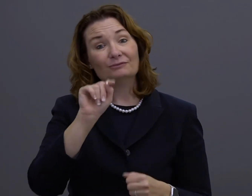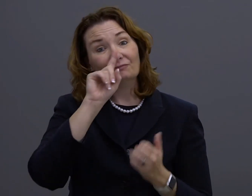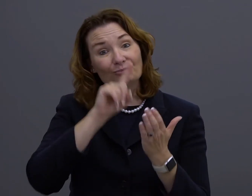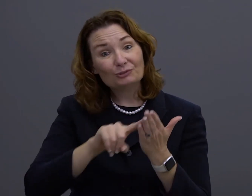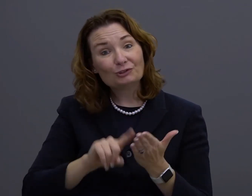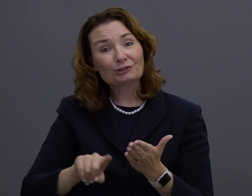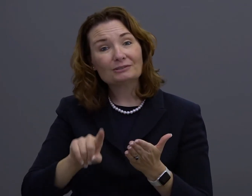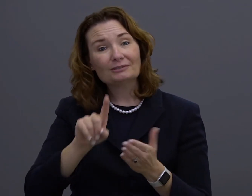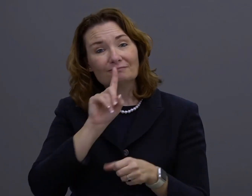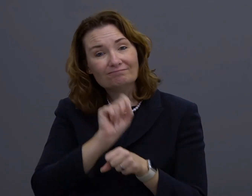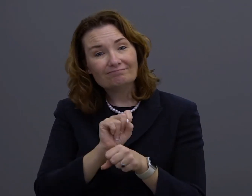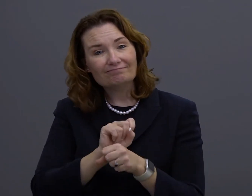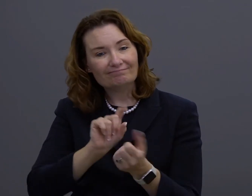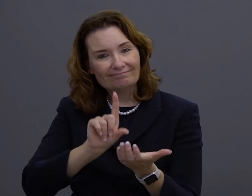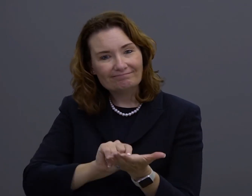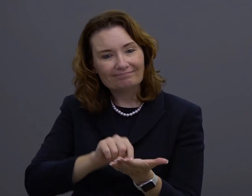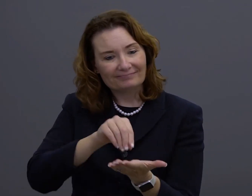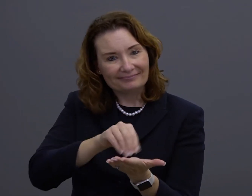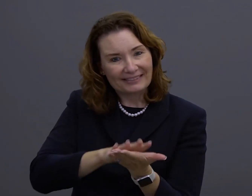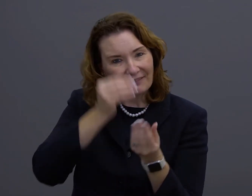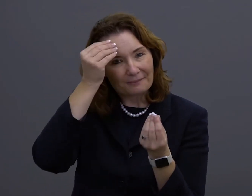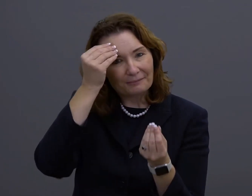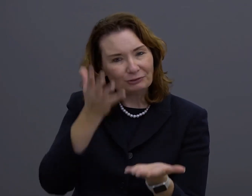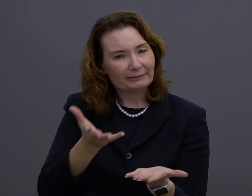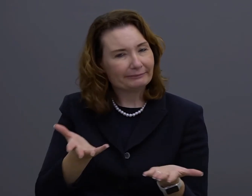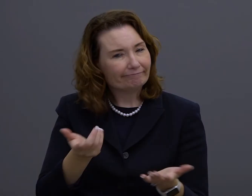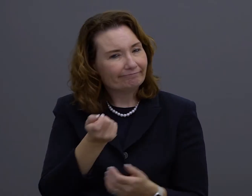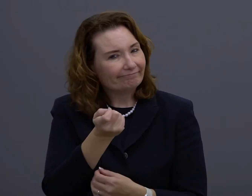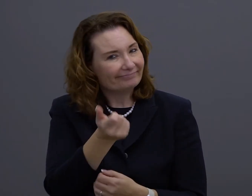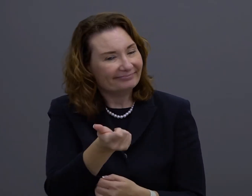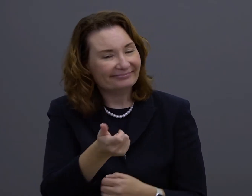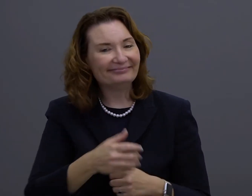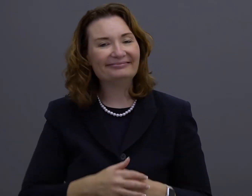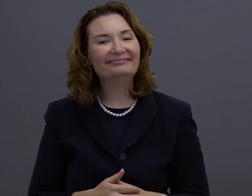Unfortunately, there is a paucity of formal research in this area.